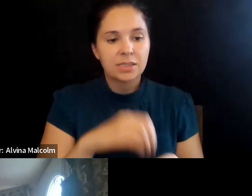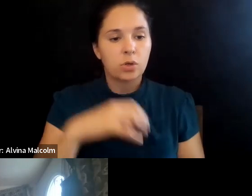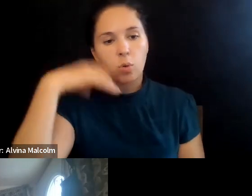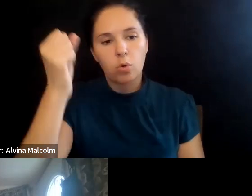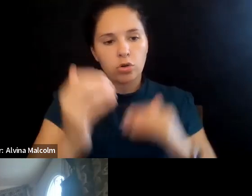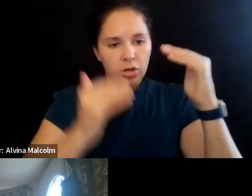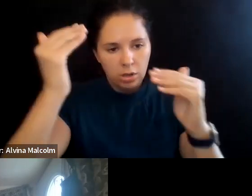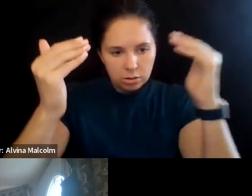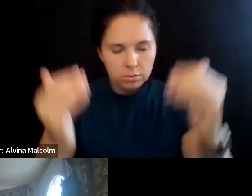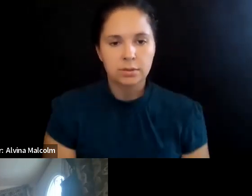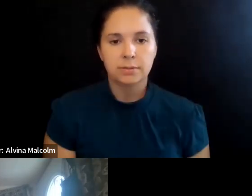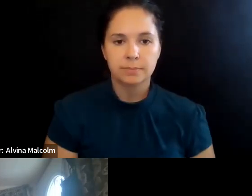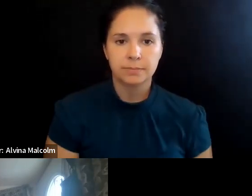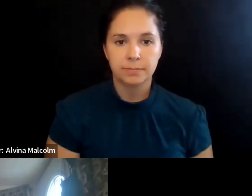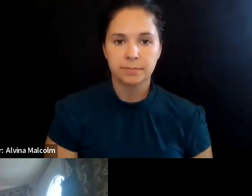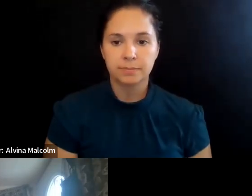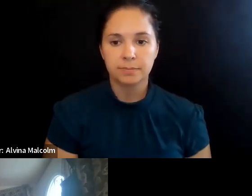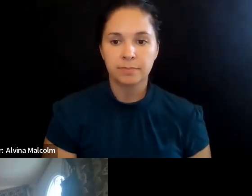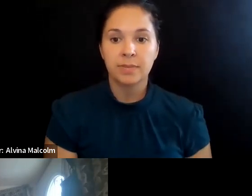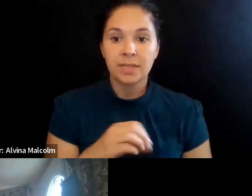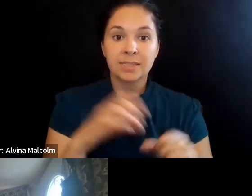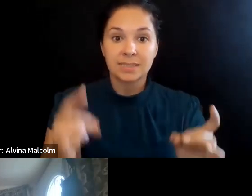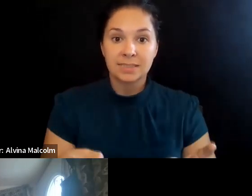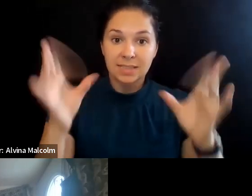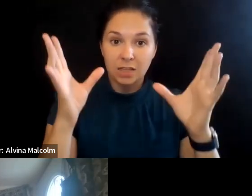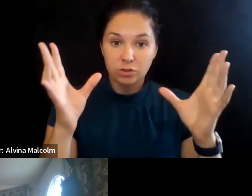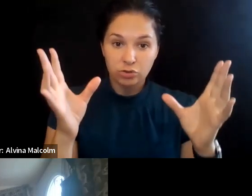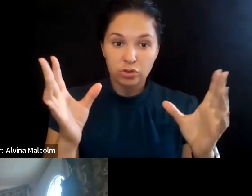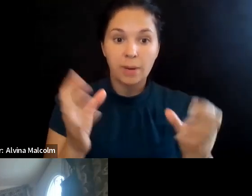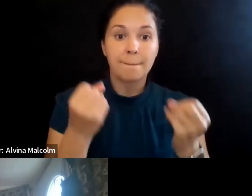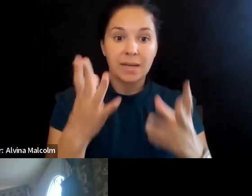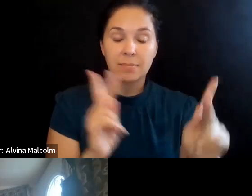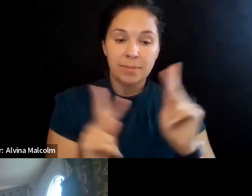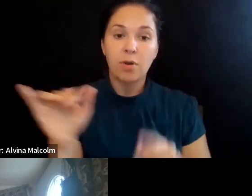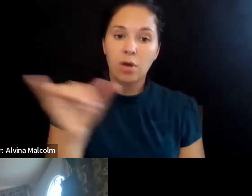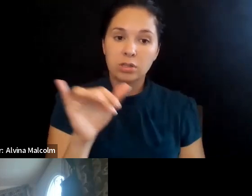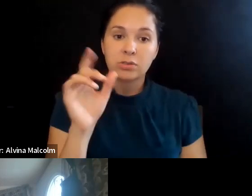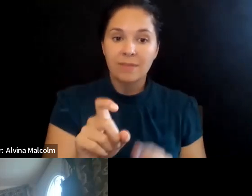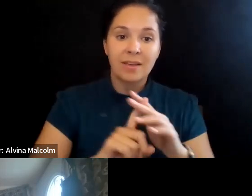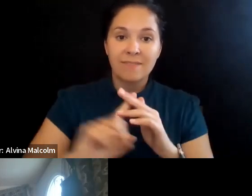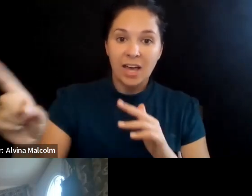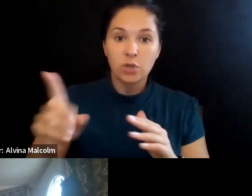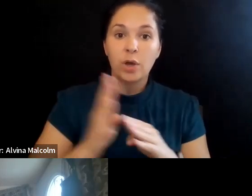mismanagement of funds from disasters with a lens of discrimination of people